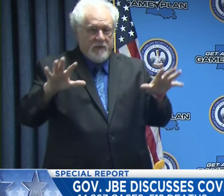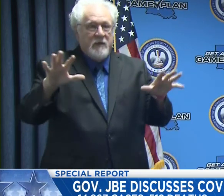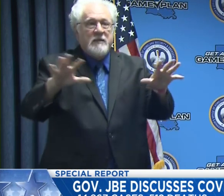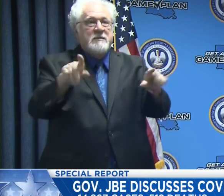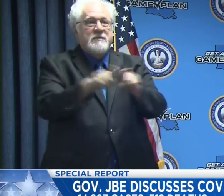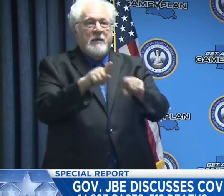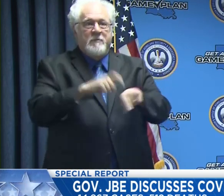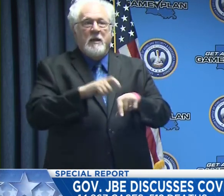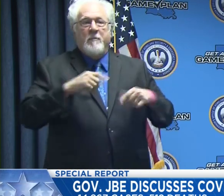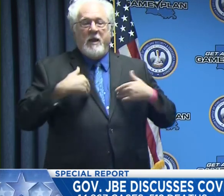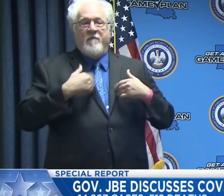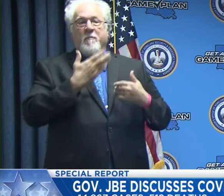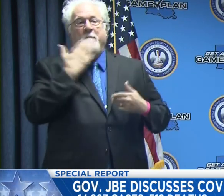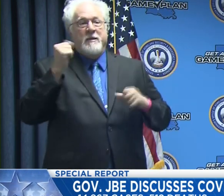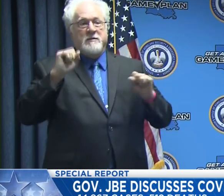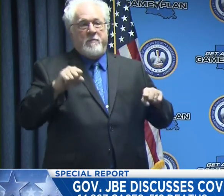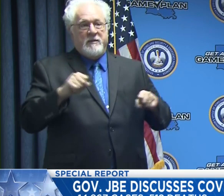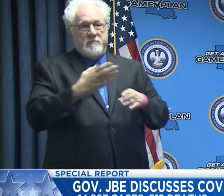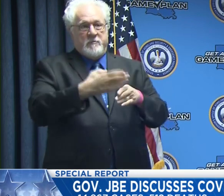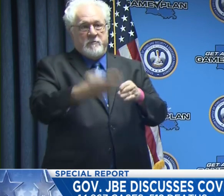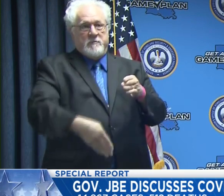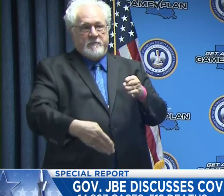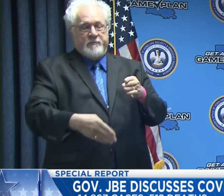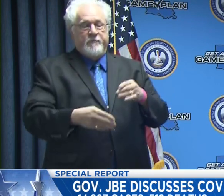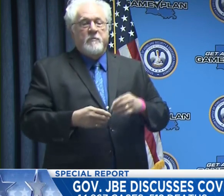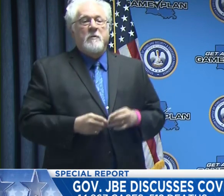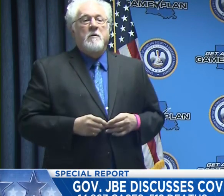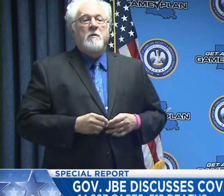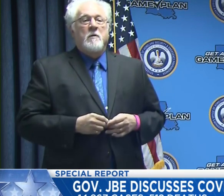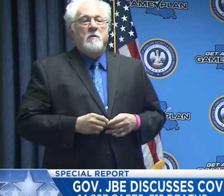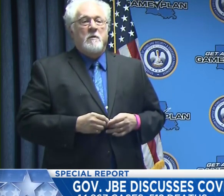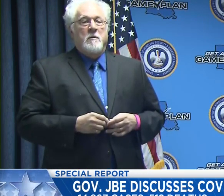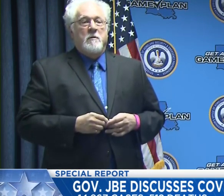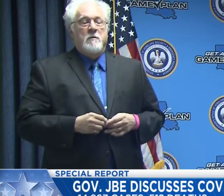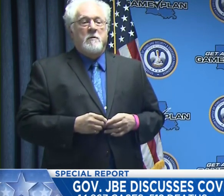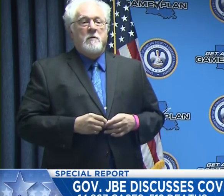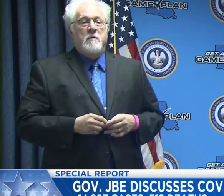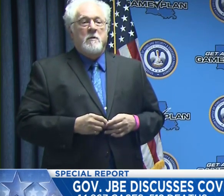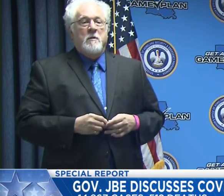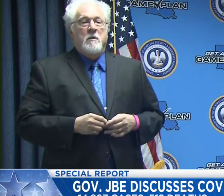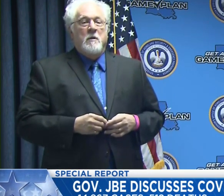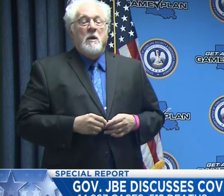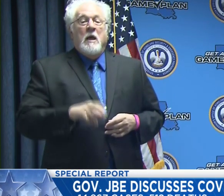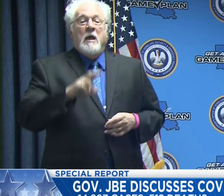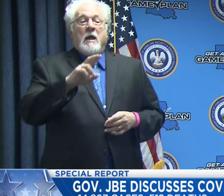FLATTEN THE CURVE. WE HAVE TO KEEP DOING EVERYTHING WE'VE BEEN DOING TO HAVE THE